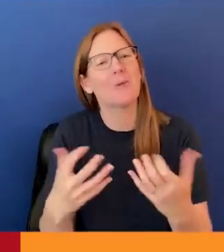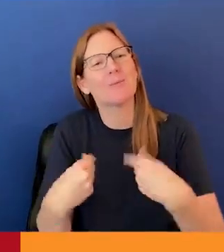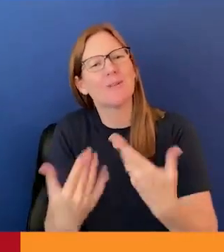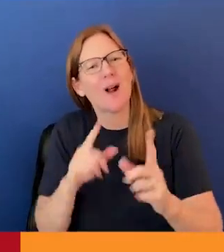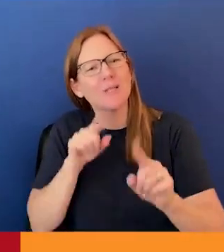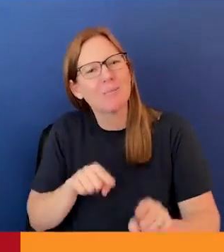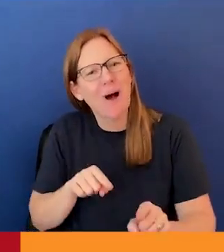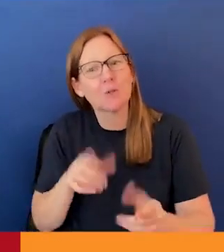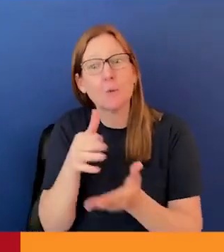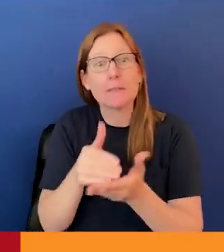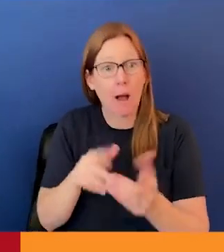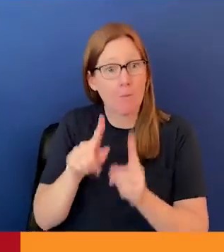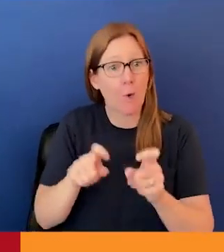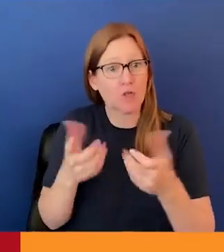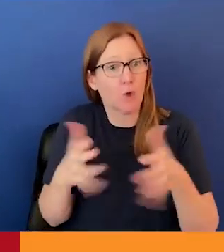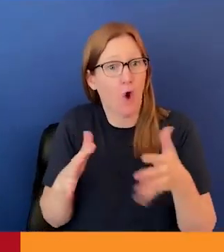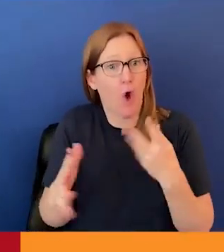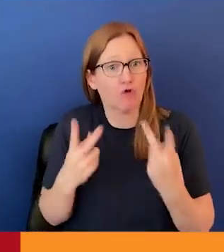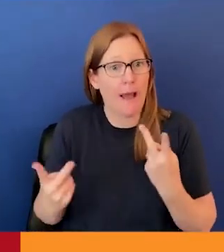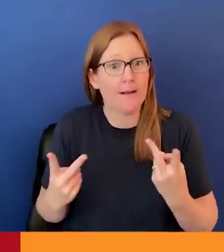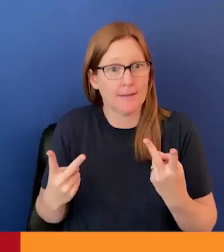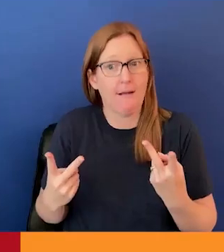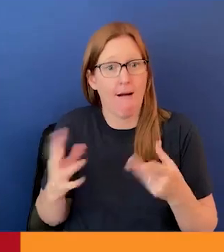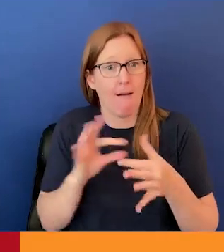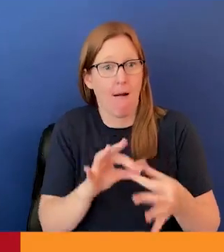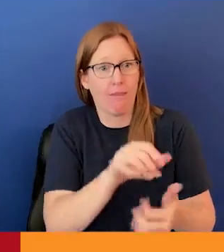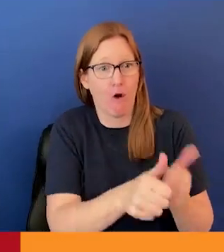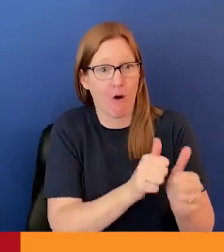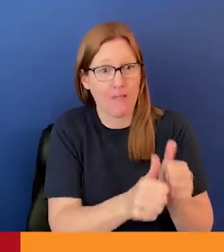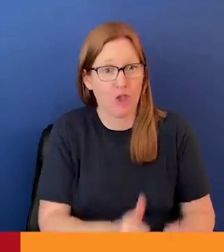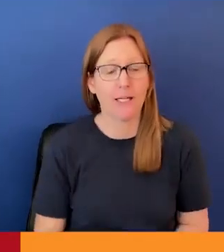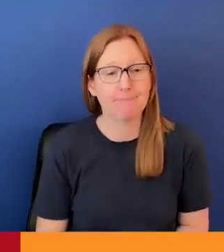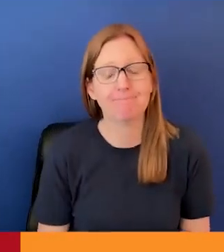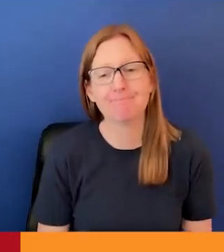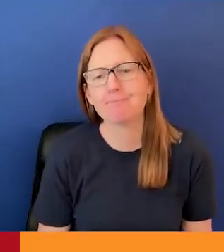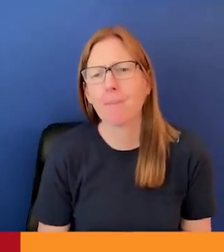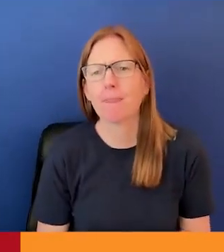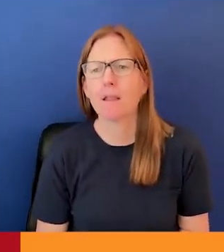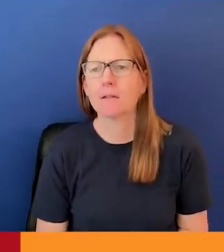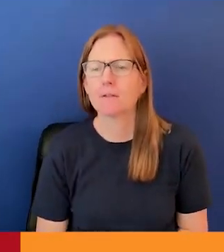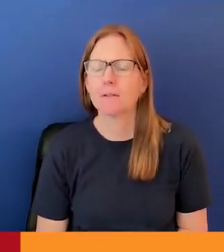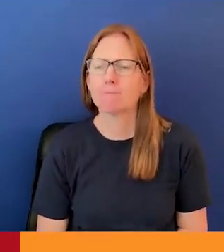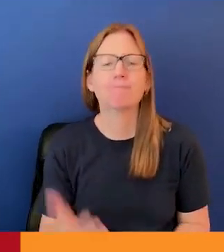that have been coming in to us about the competition. And some of the questions coming in is,